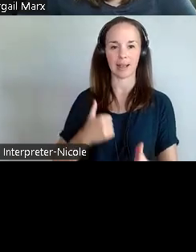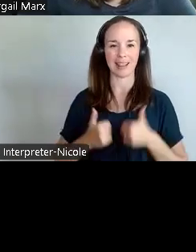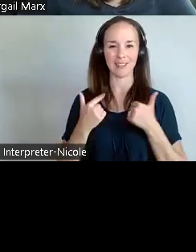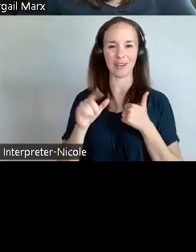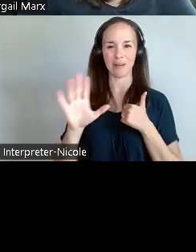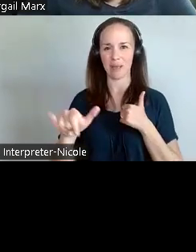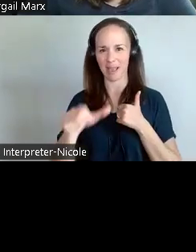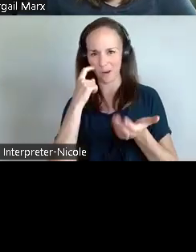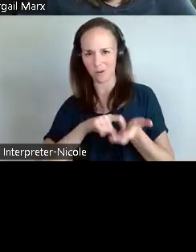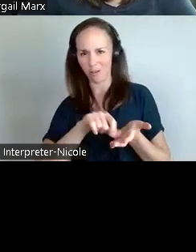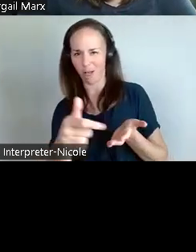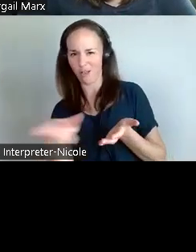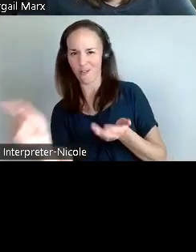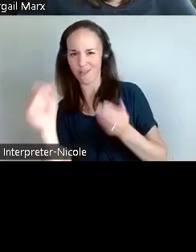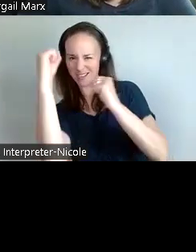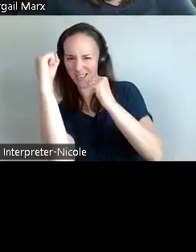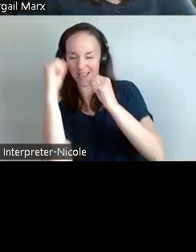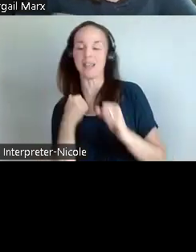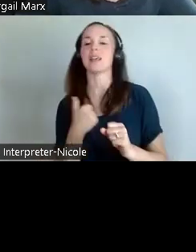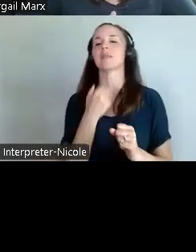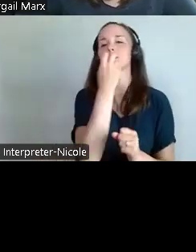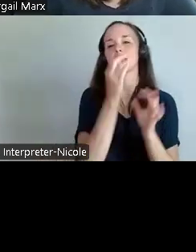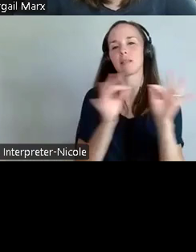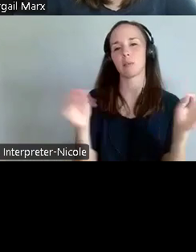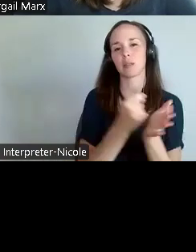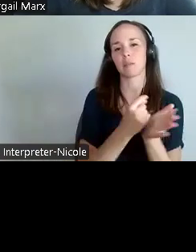I am a speech language pathologist with an expertise in AAC.